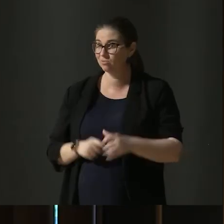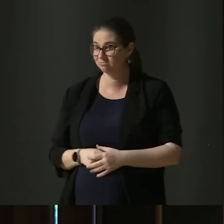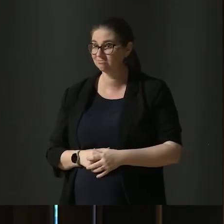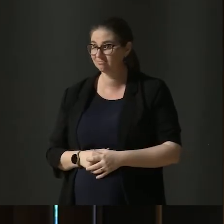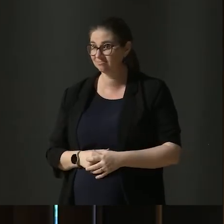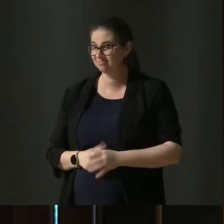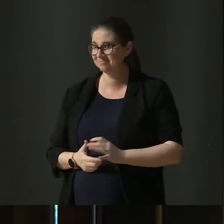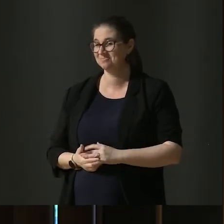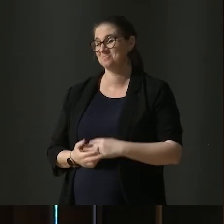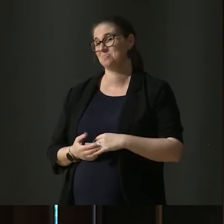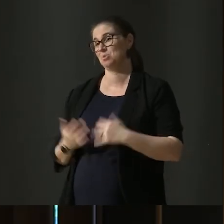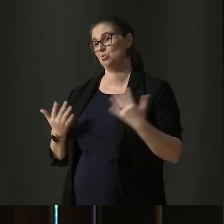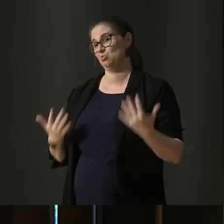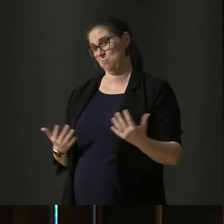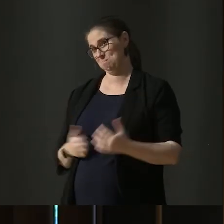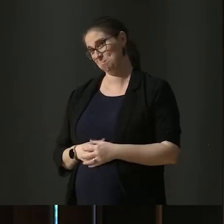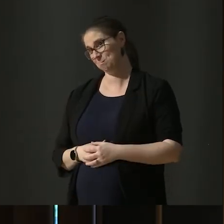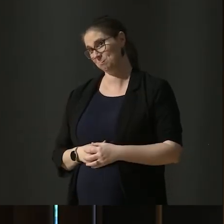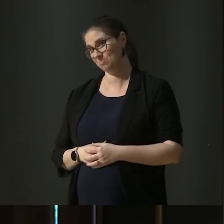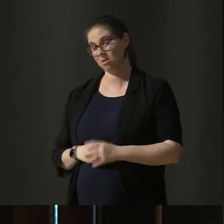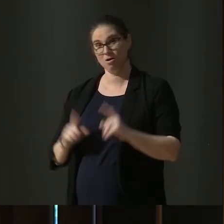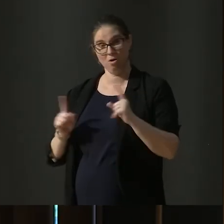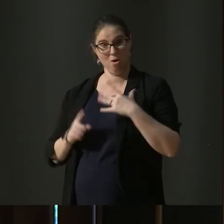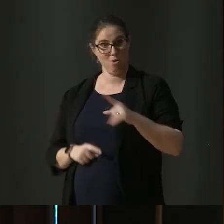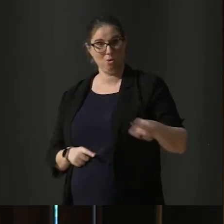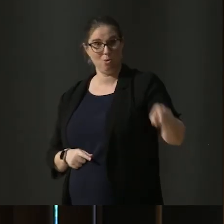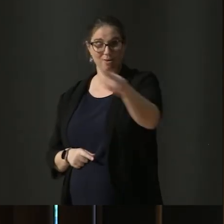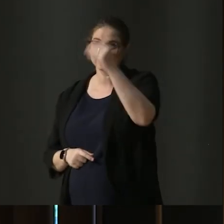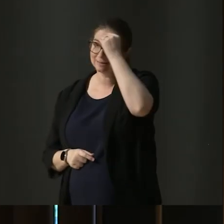So the message that I want to leave you with today